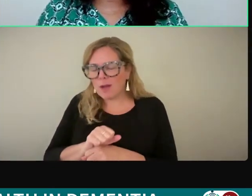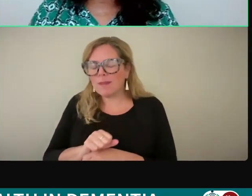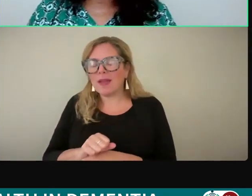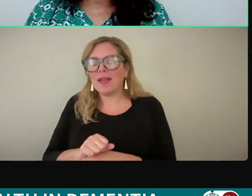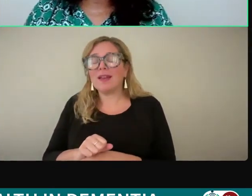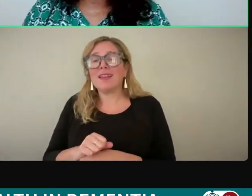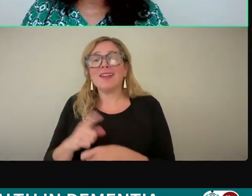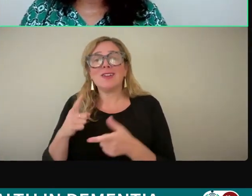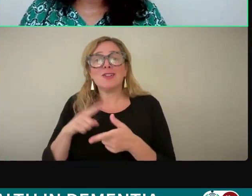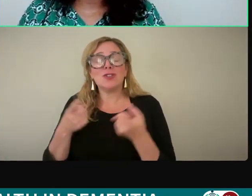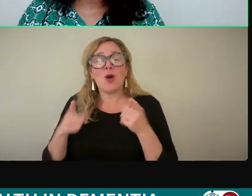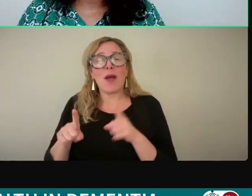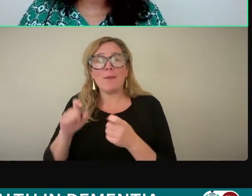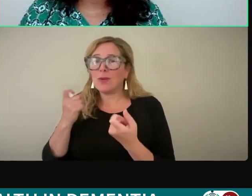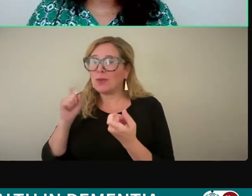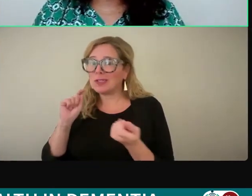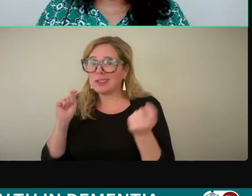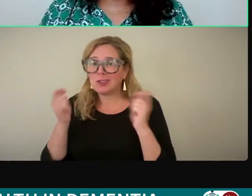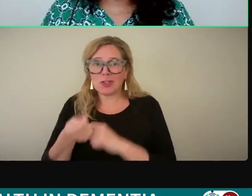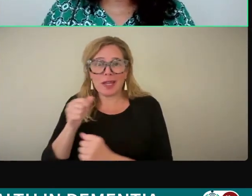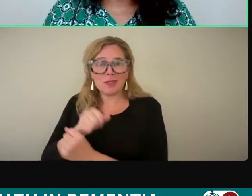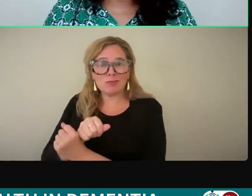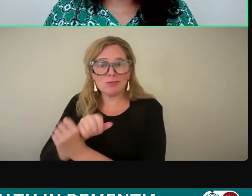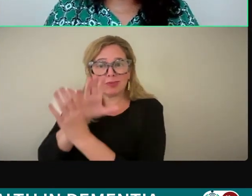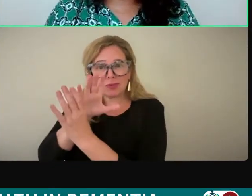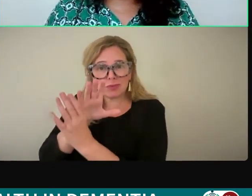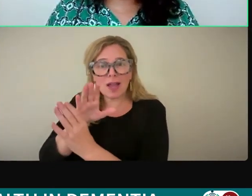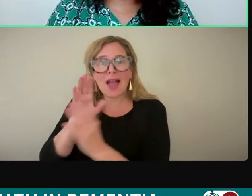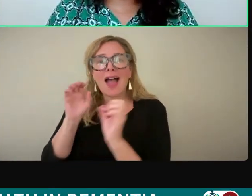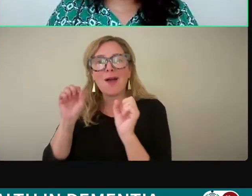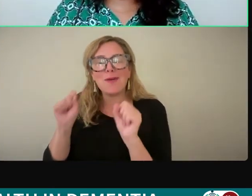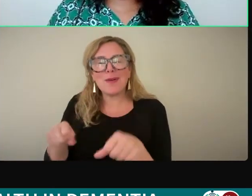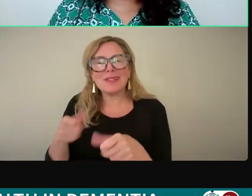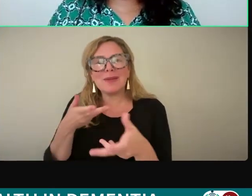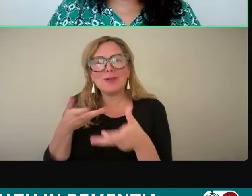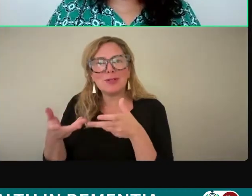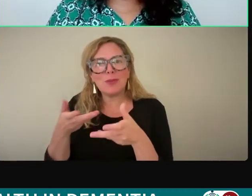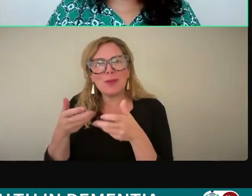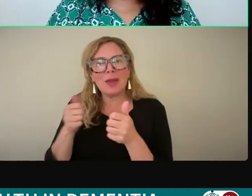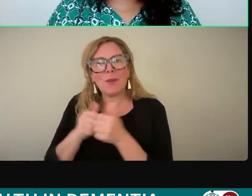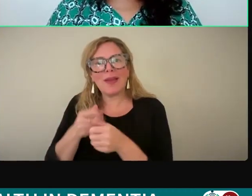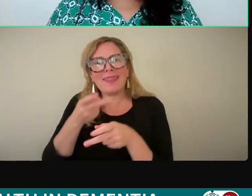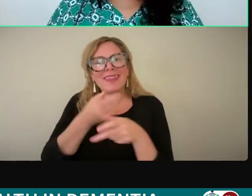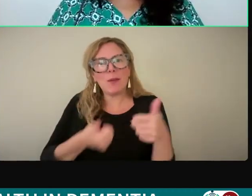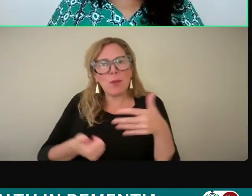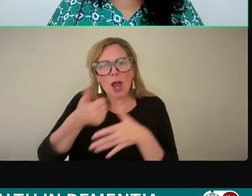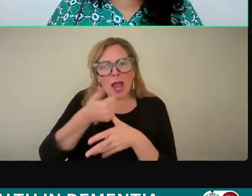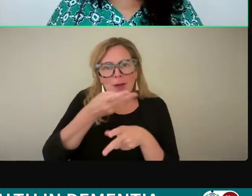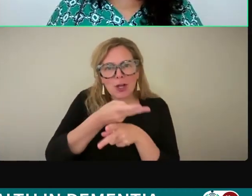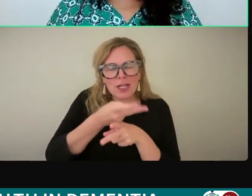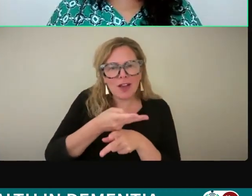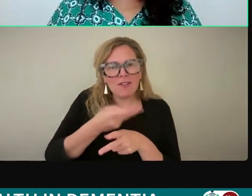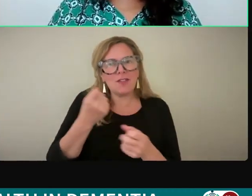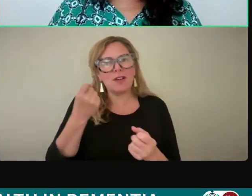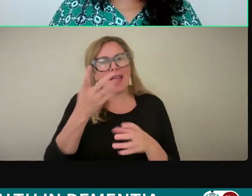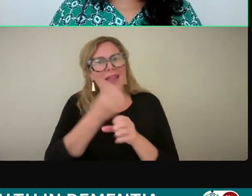primary caregiver and learn about her experience and her reflections on how the patient was doing.